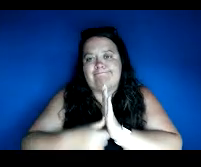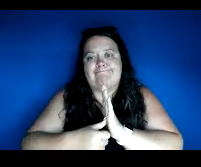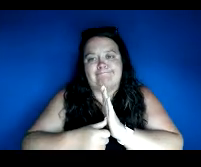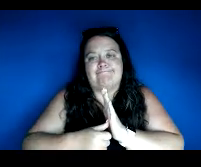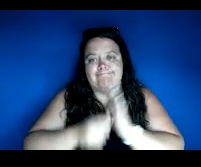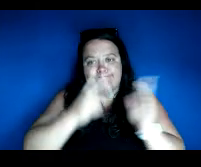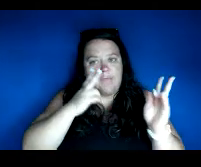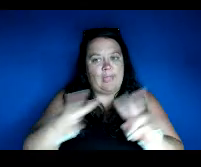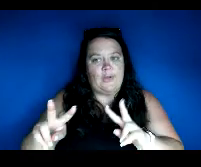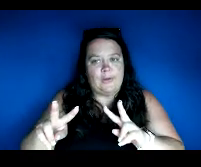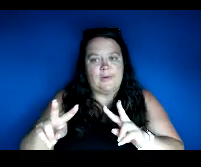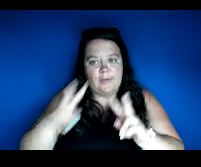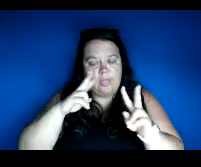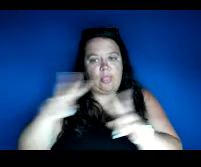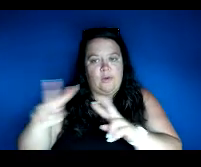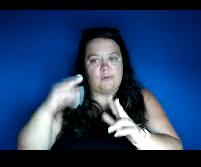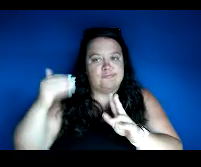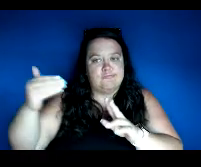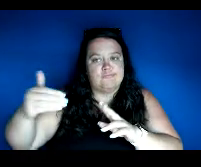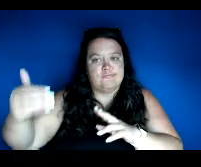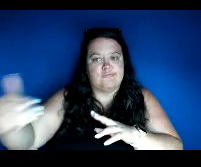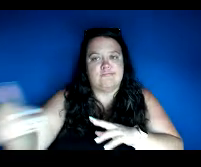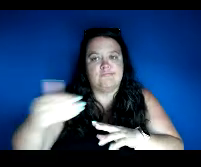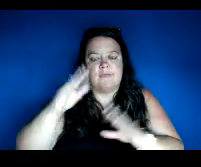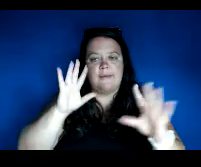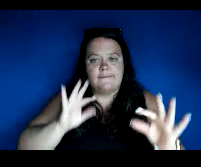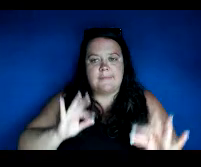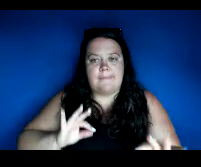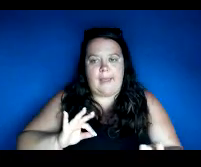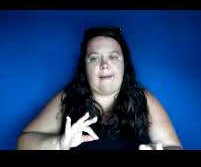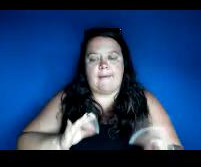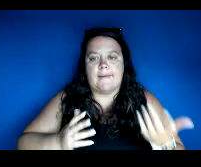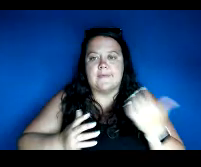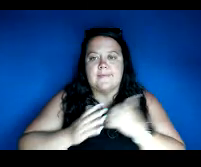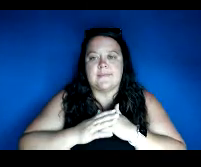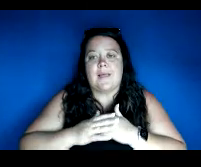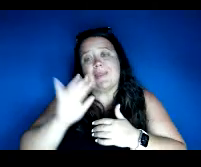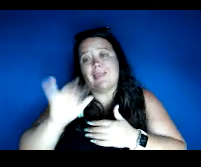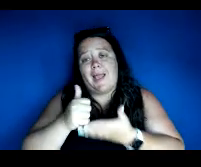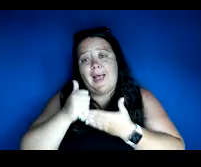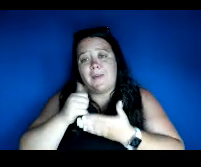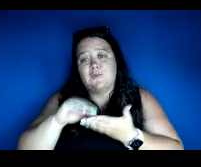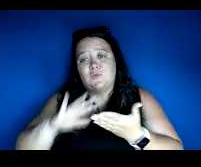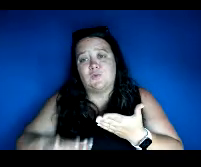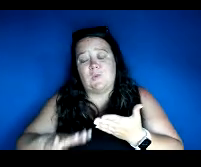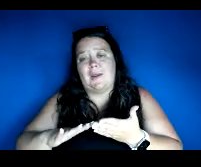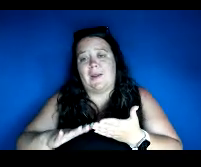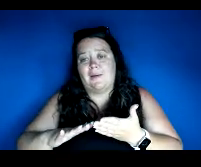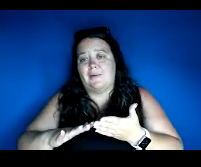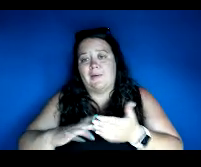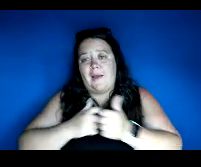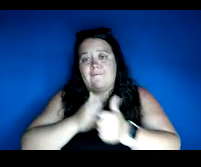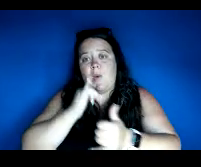of regularly checking in on those notes. Beyond helping students avoid kind of a last-minute surprise and like before an exam,